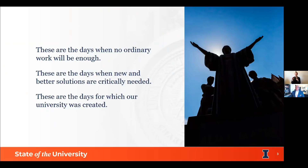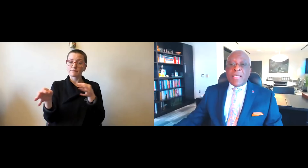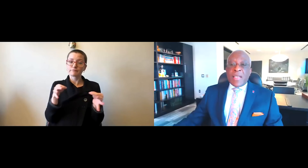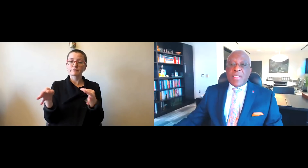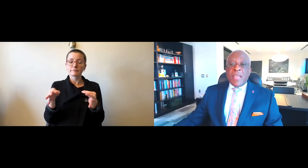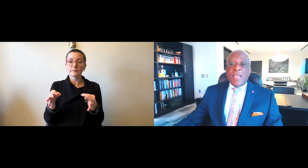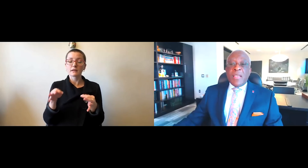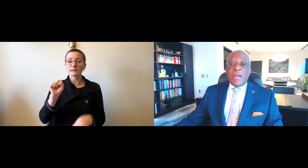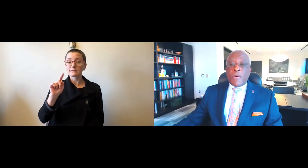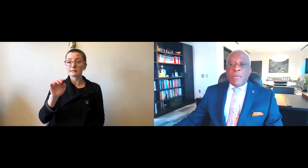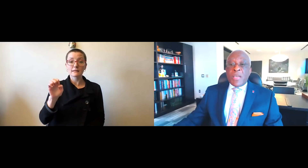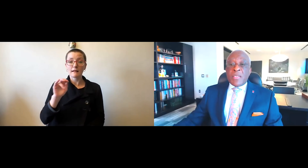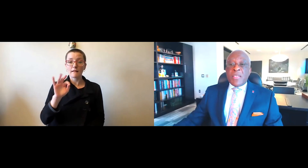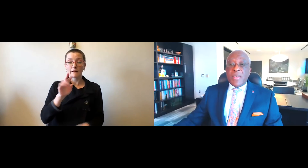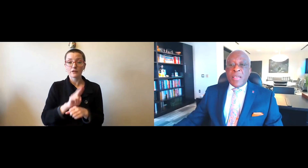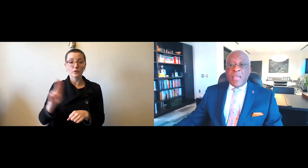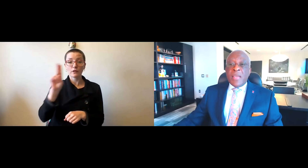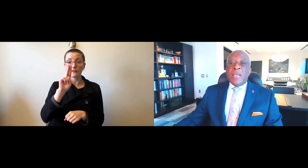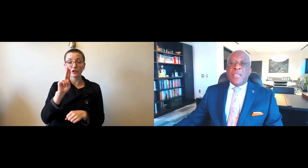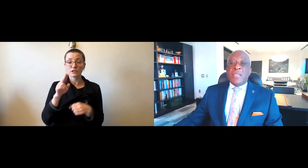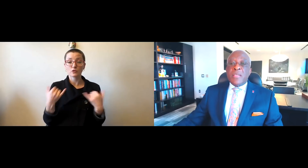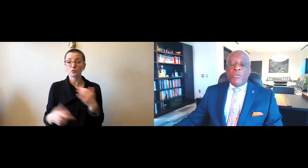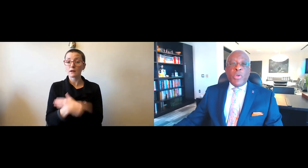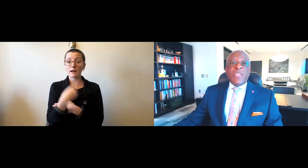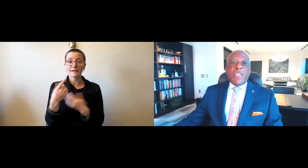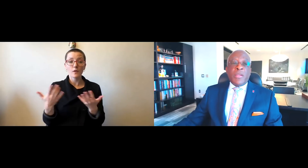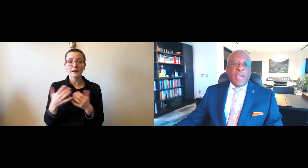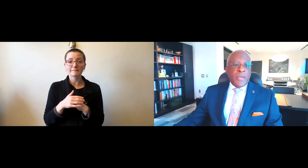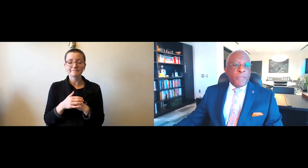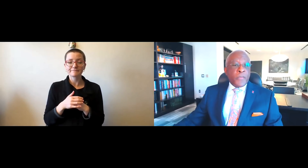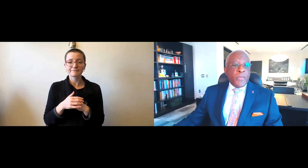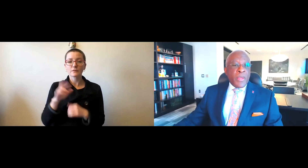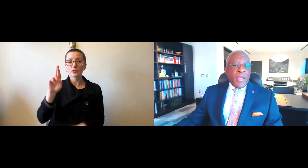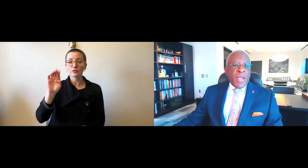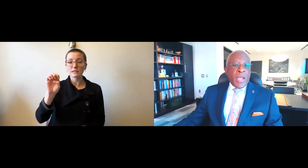as I see around us is resilience.